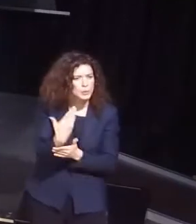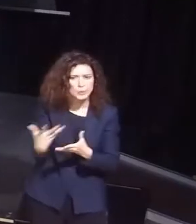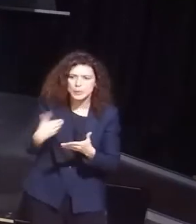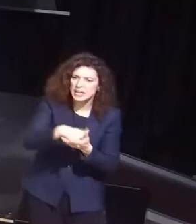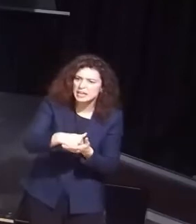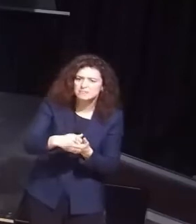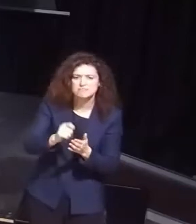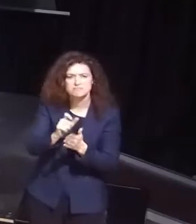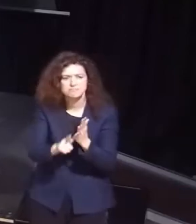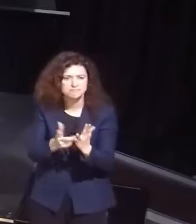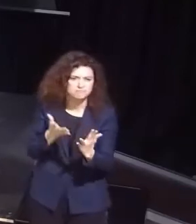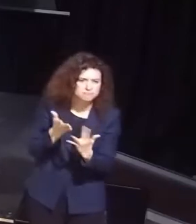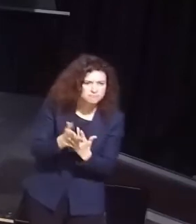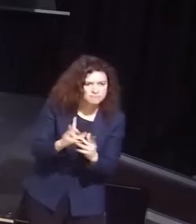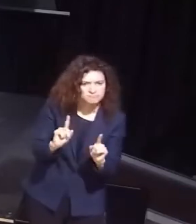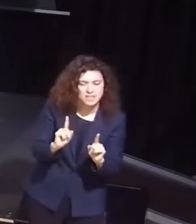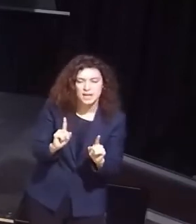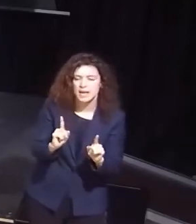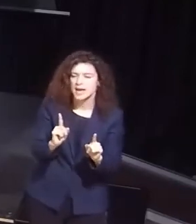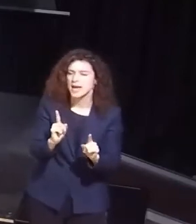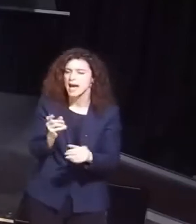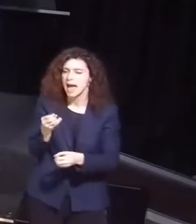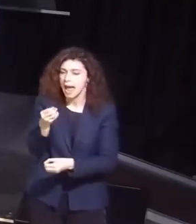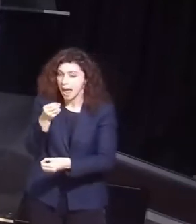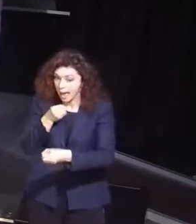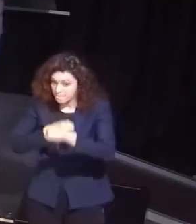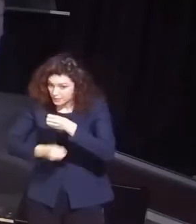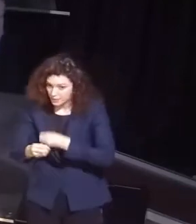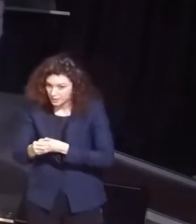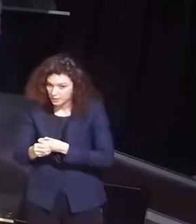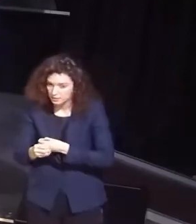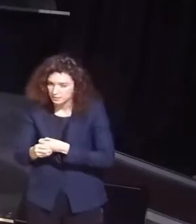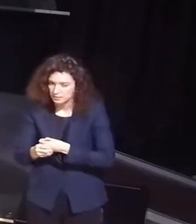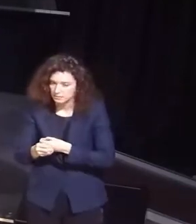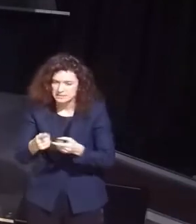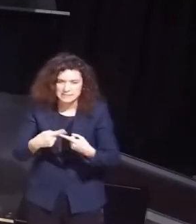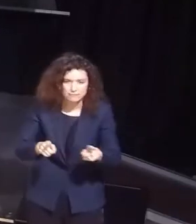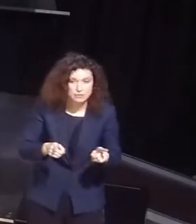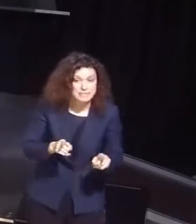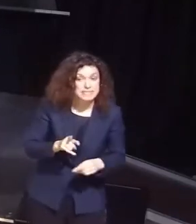empathy versus sympathy is a really important point that I want you all to grock.